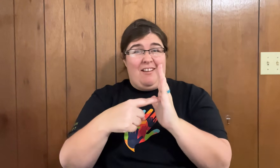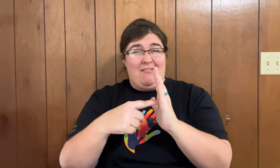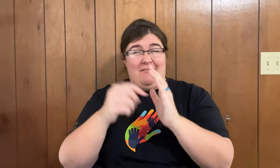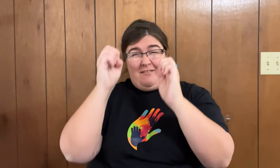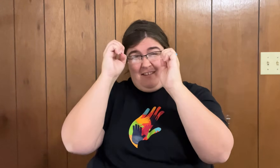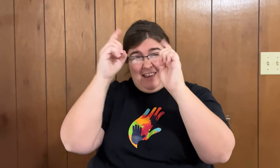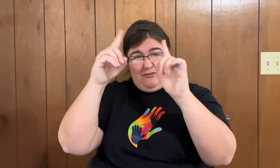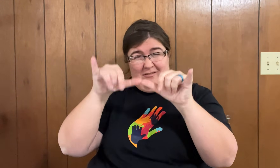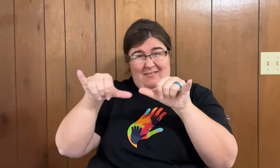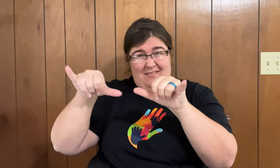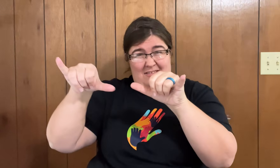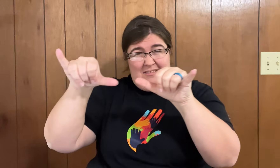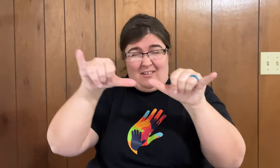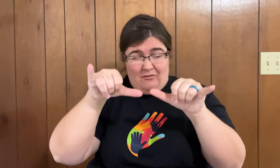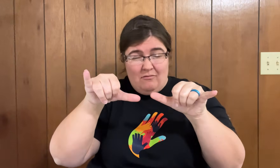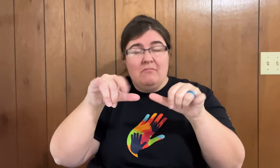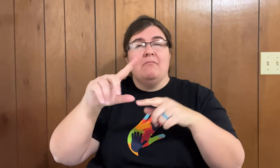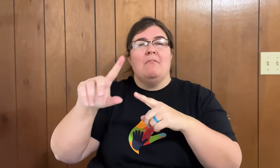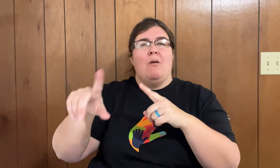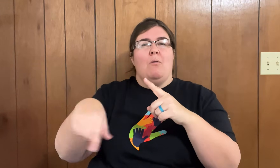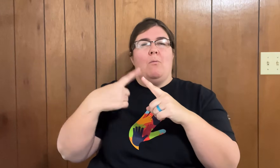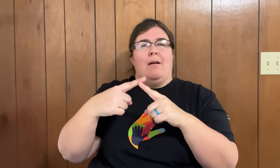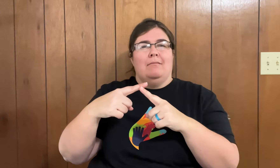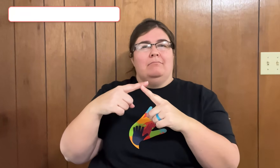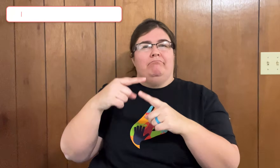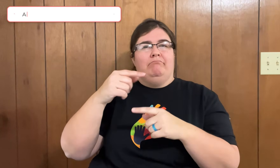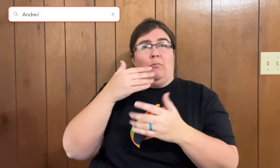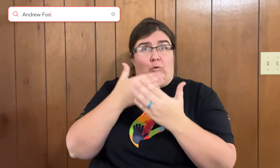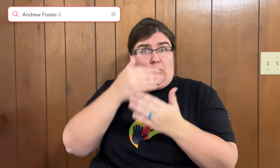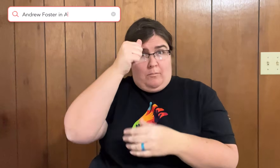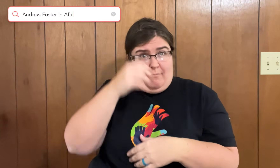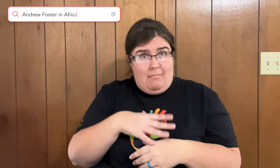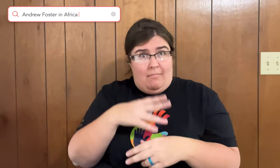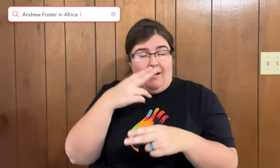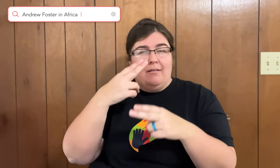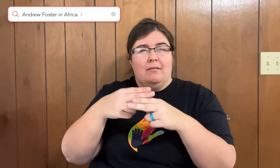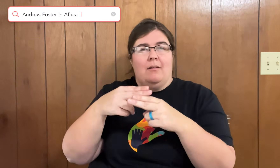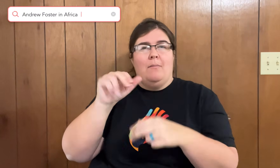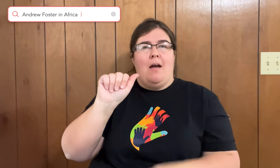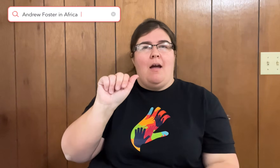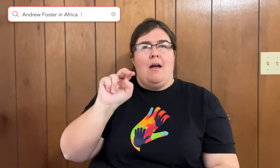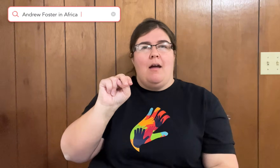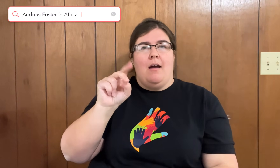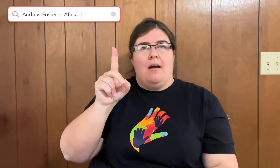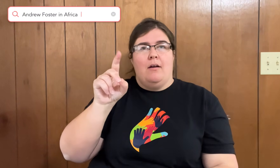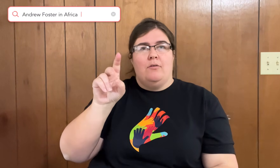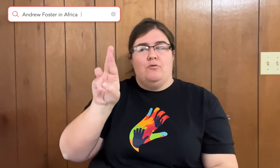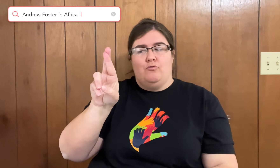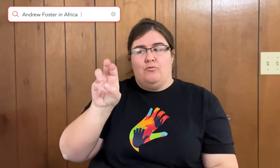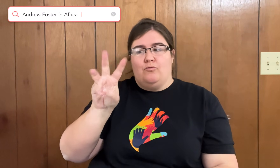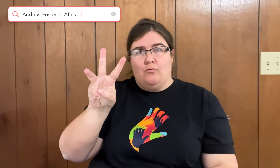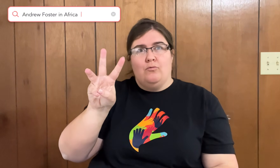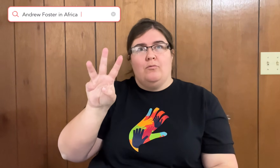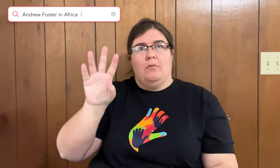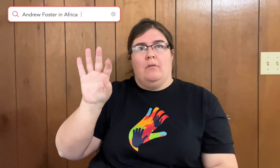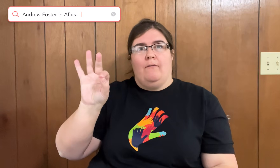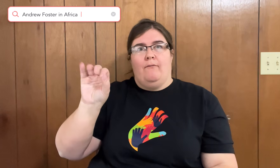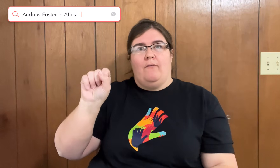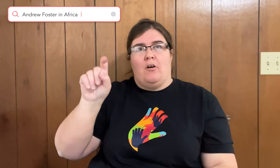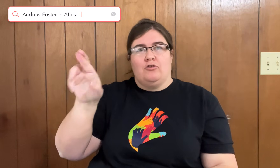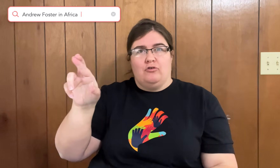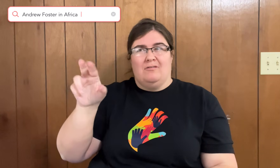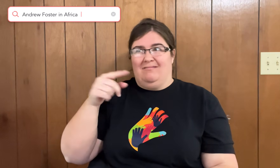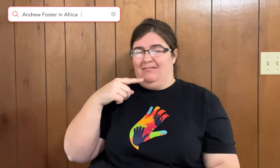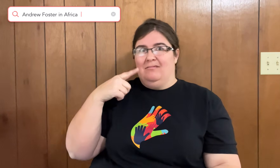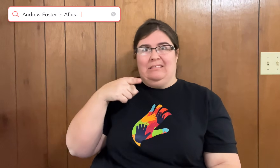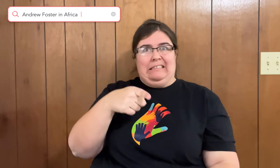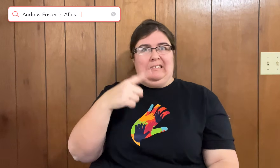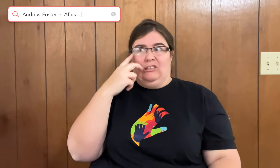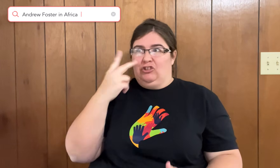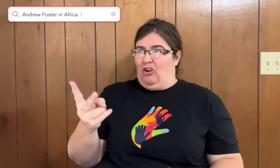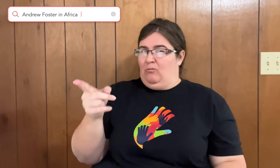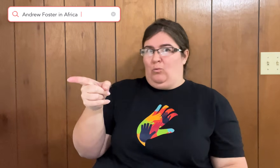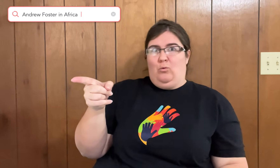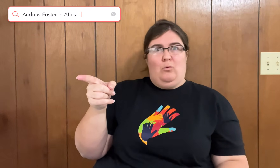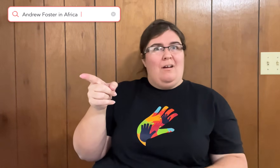Another example of standardization in education was when a good man named Andrew Foster noticed